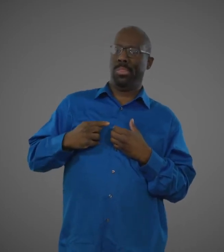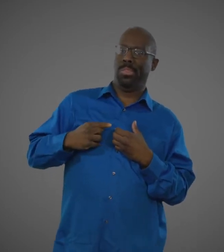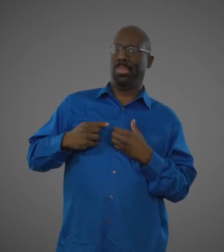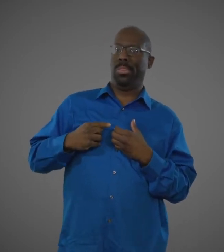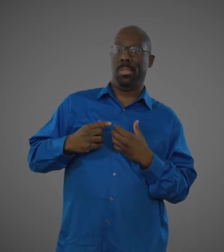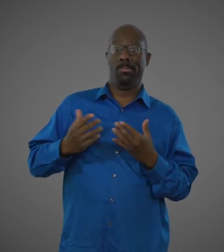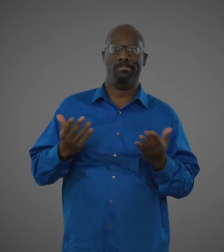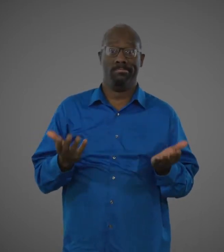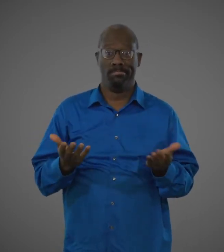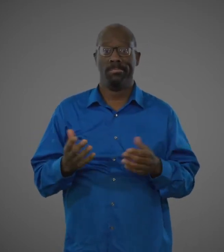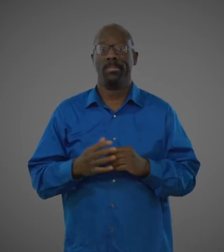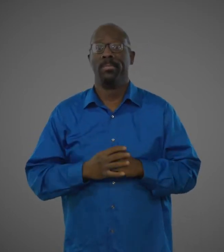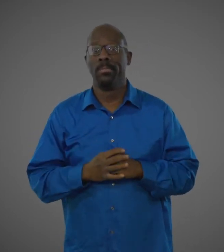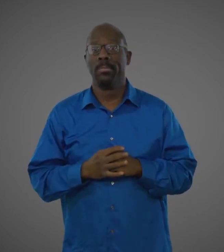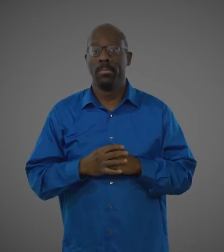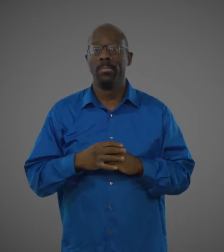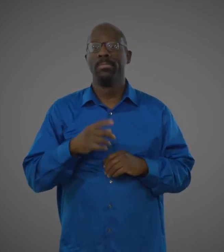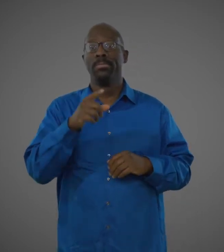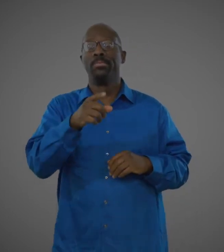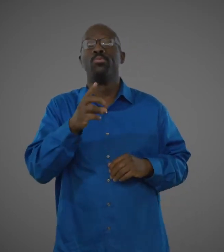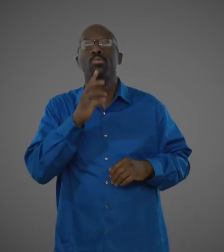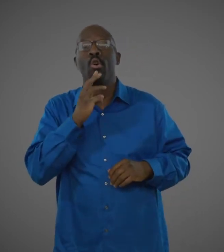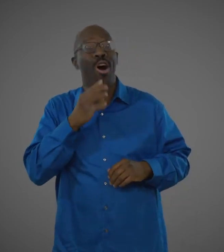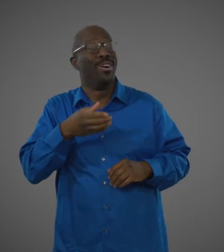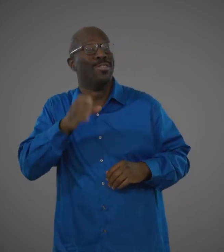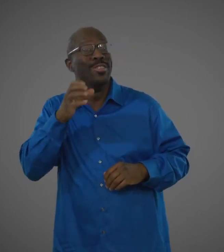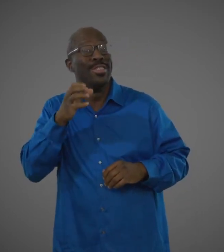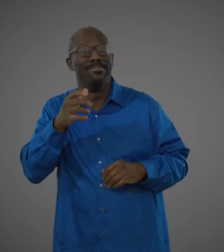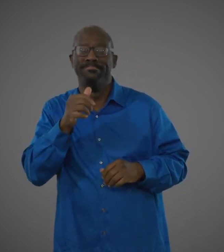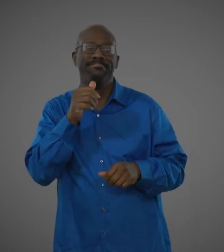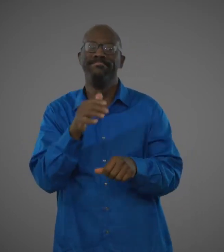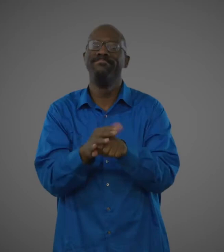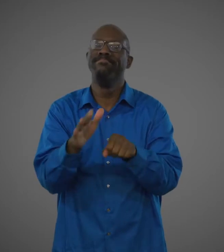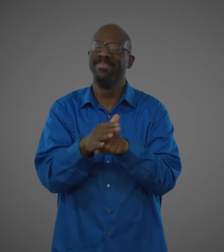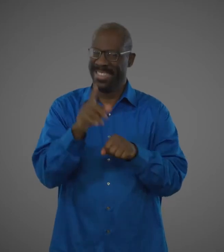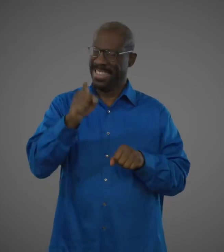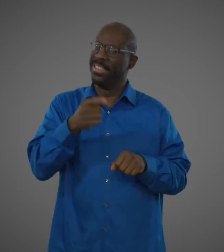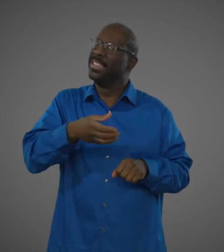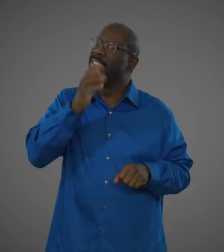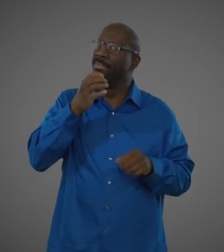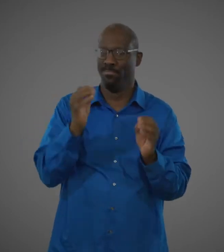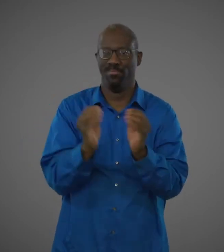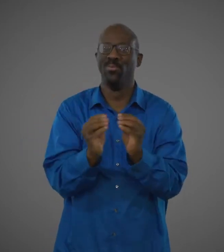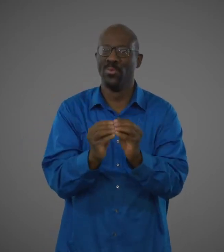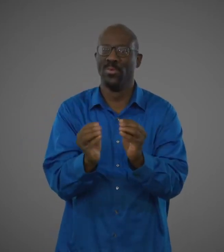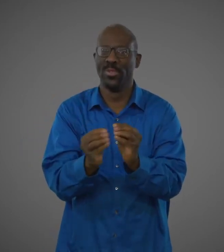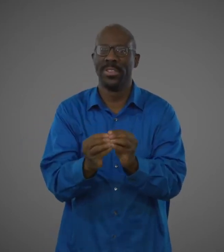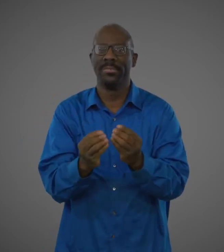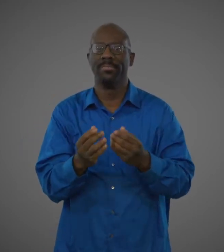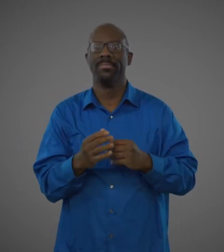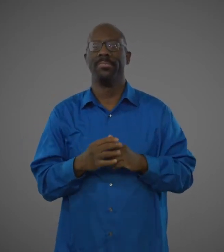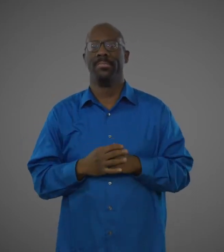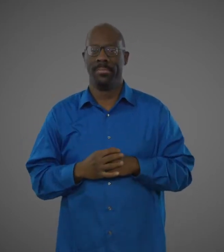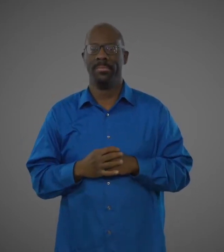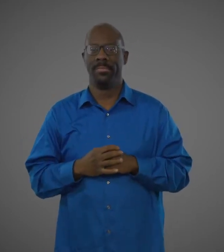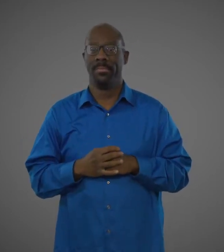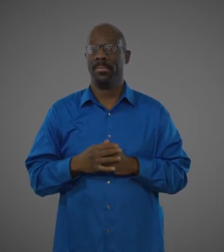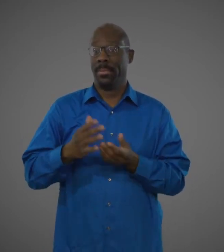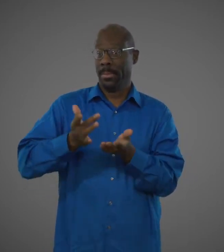if the valve doesn't open and close correctly. Another reason for syncope is dehydration, and you might need to drink more fluids.